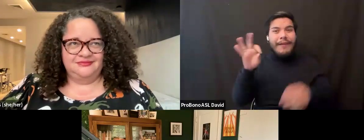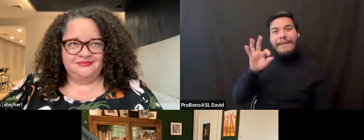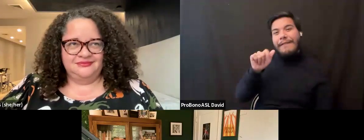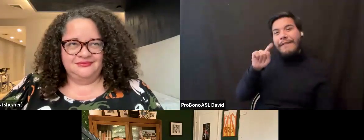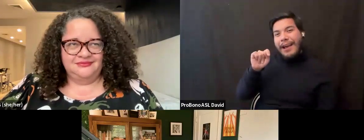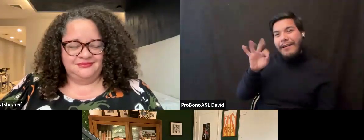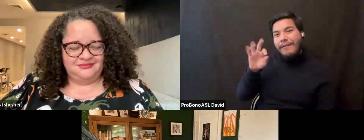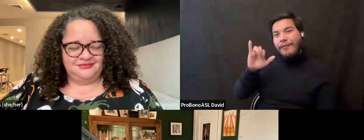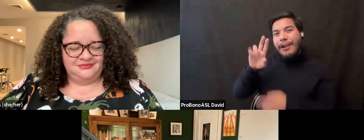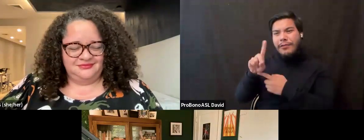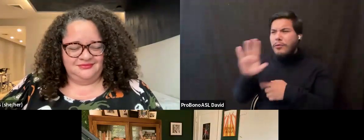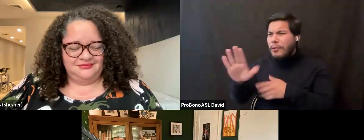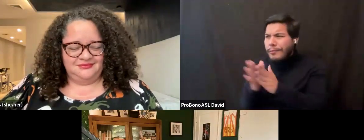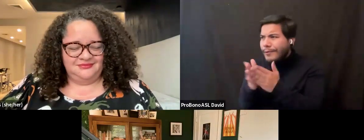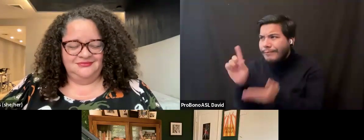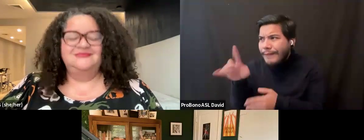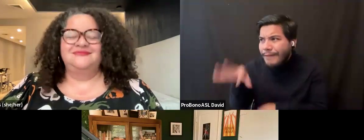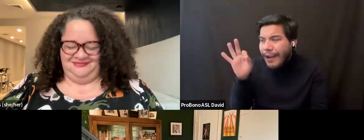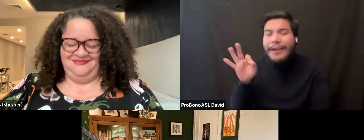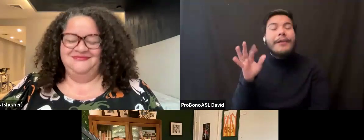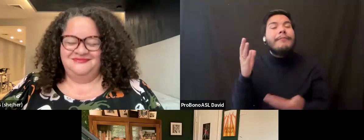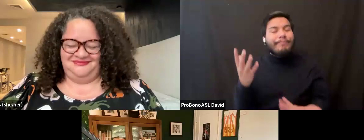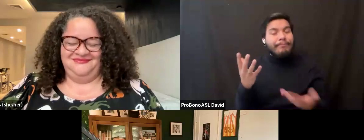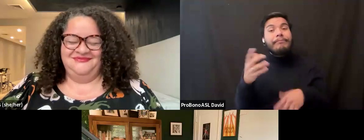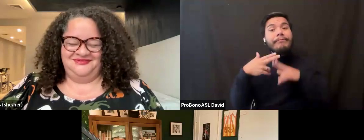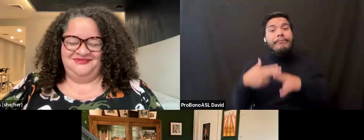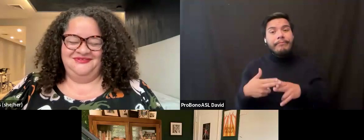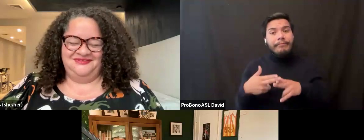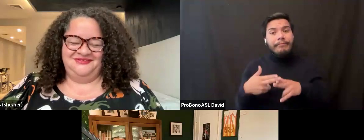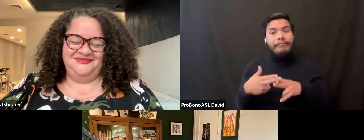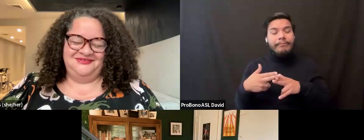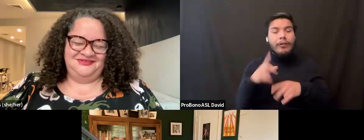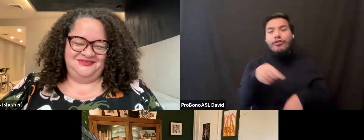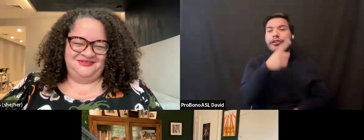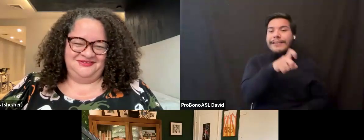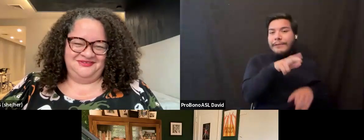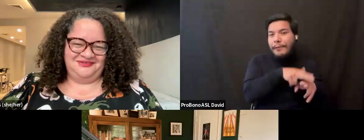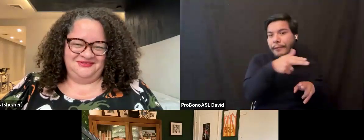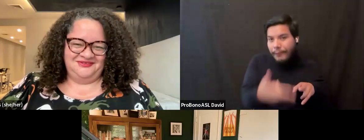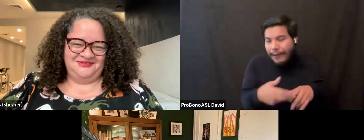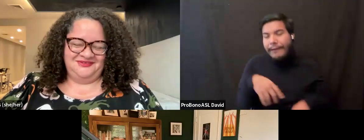Oh, wherever you get your books, they're called "You just Need to Lose Weight" and "19 Other Myths about Fat People and what we